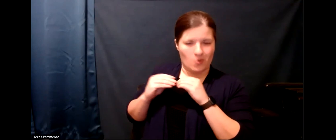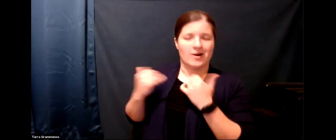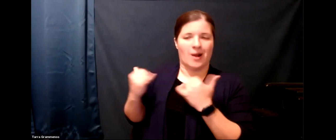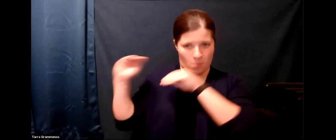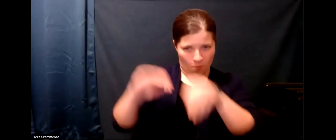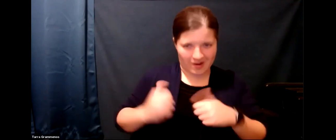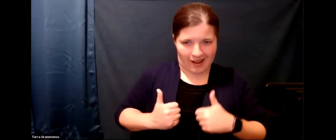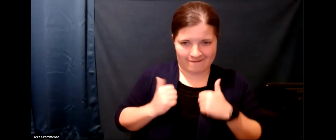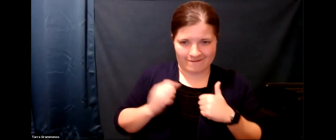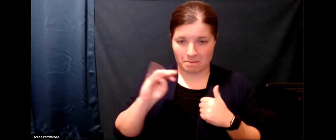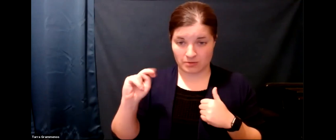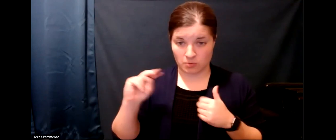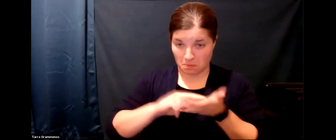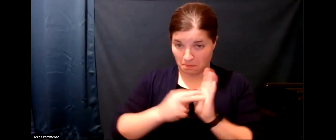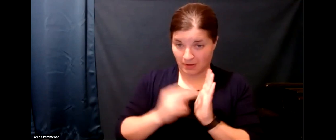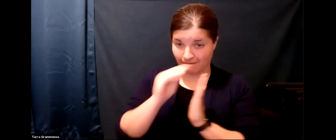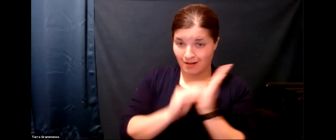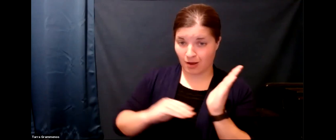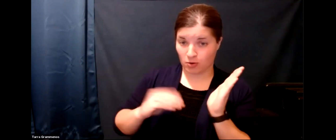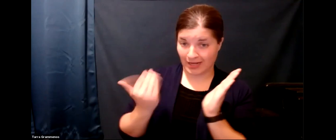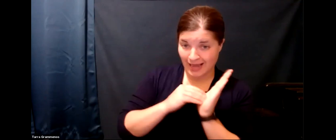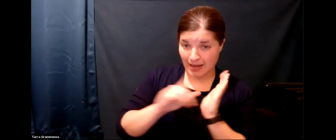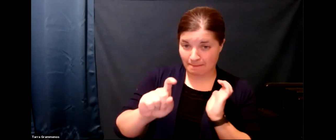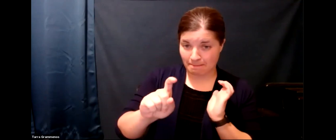Steve Simon: It's a good question, and the